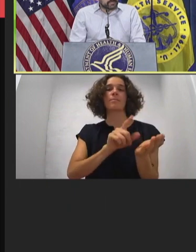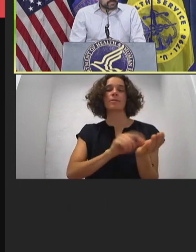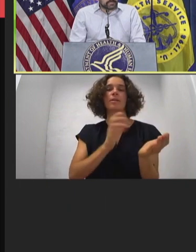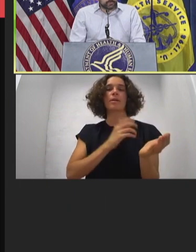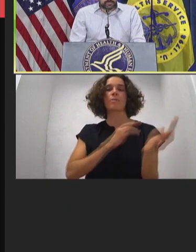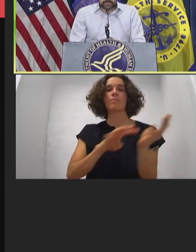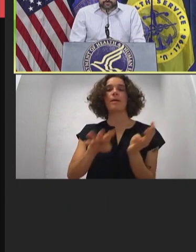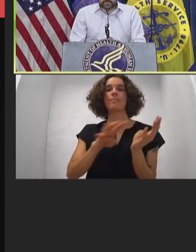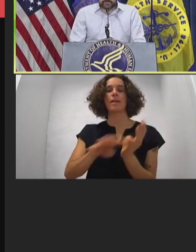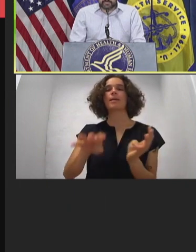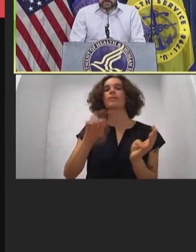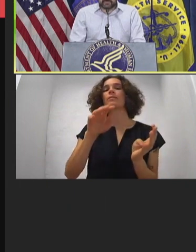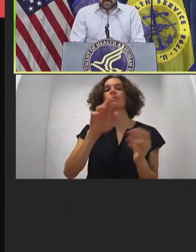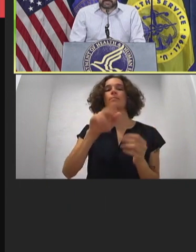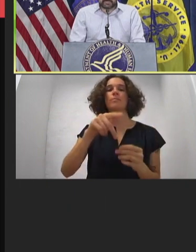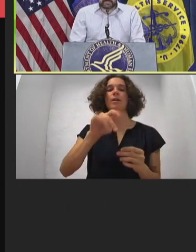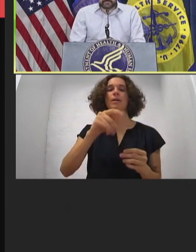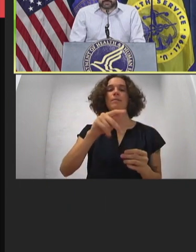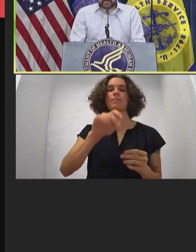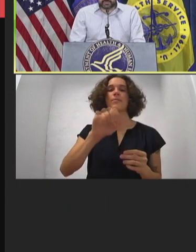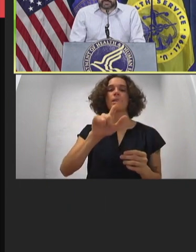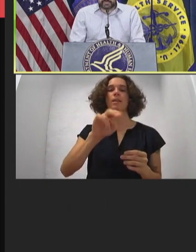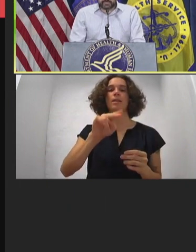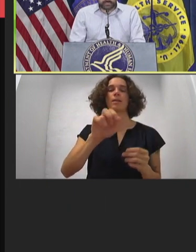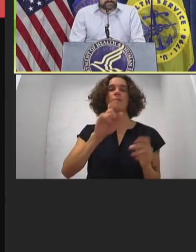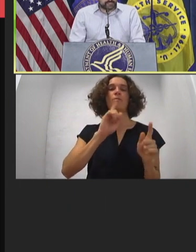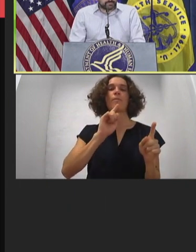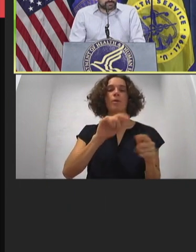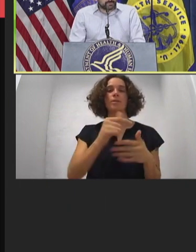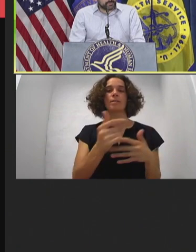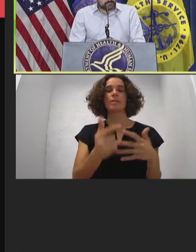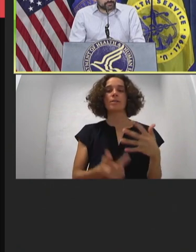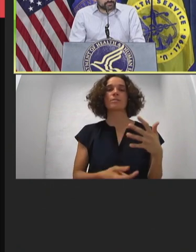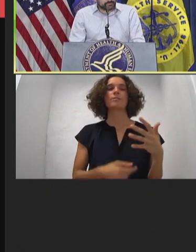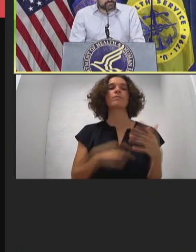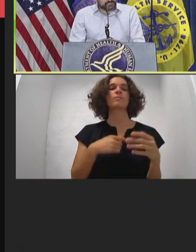the Working Group on New TB vaccines, which is hosted by the Stop TB Partnership in Geneva,